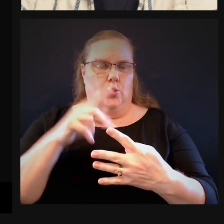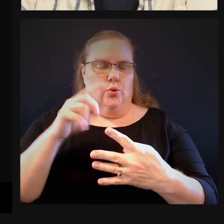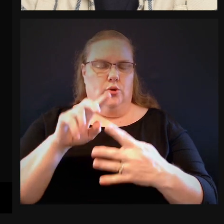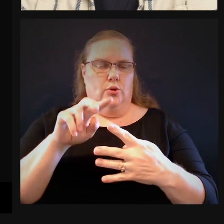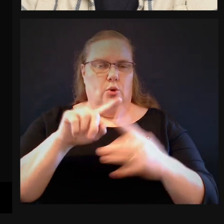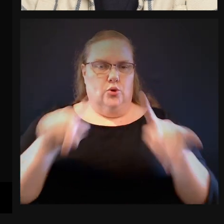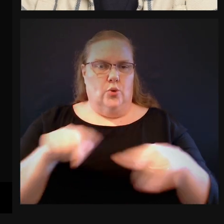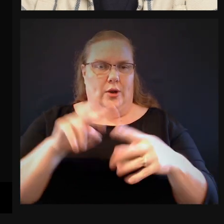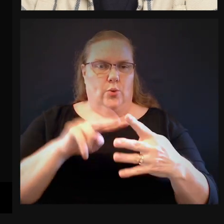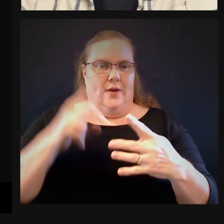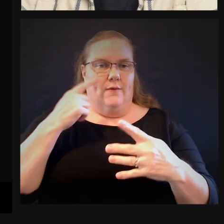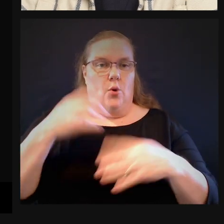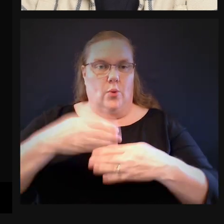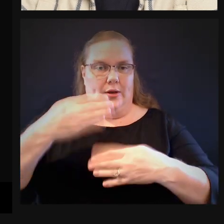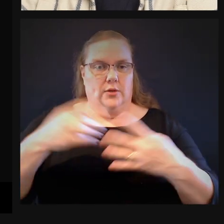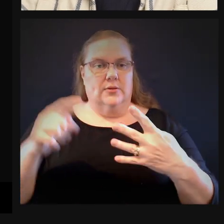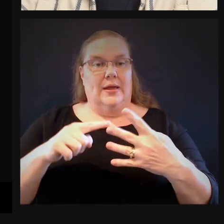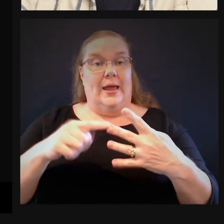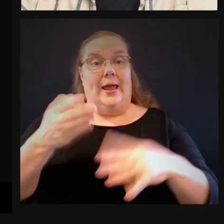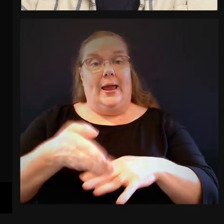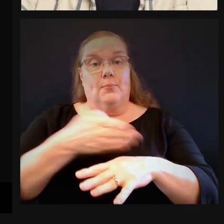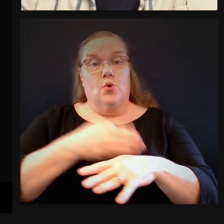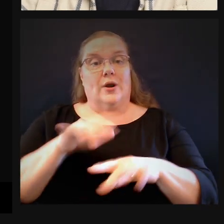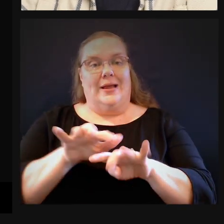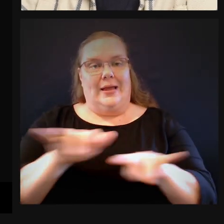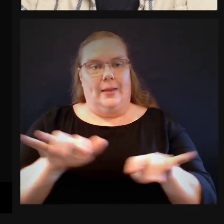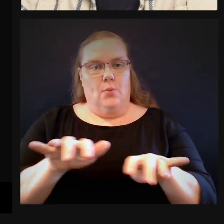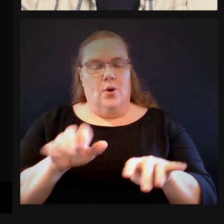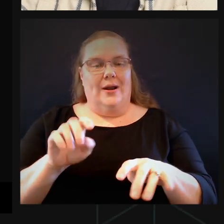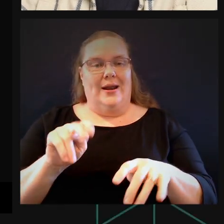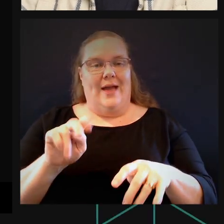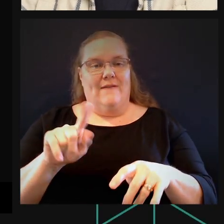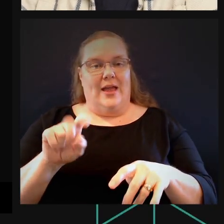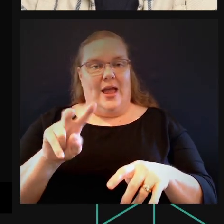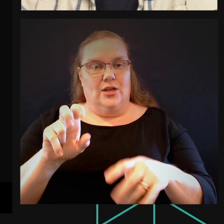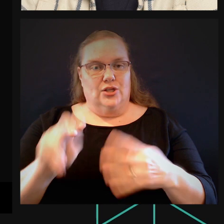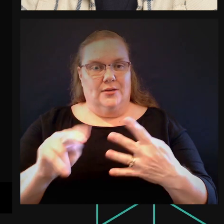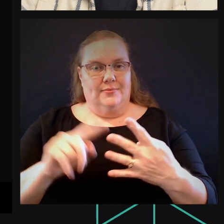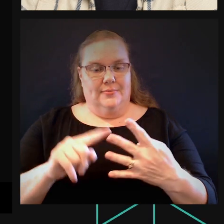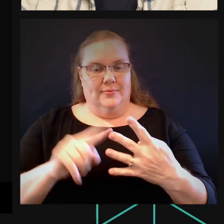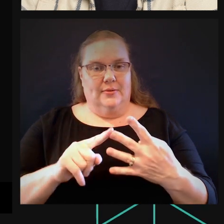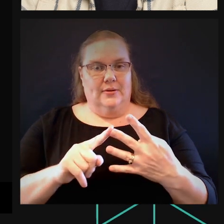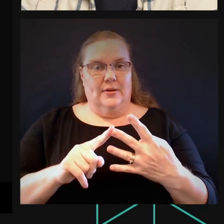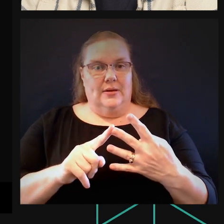improved keyboard navigation, which turns out to be not only useful for people who can't use a mouse,